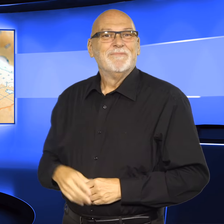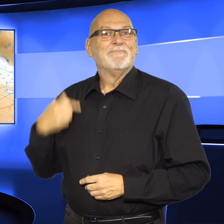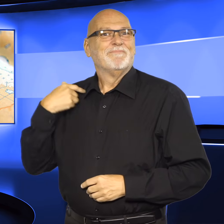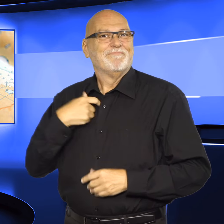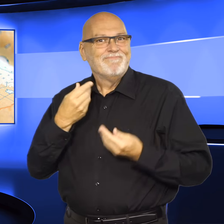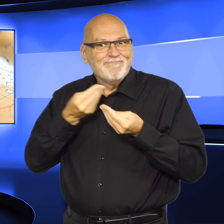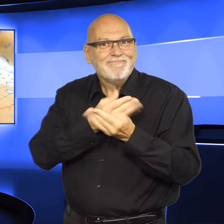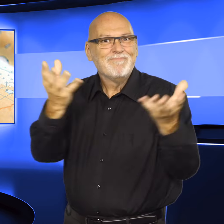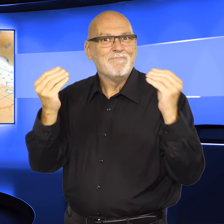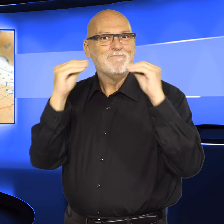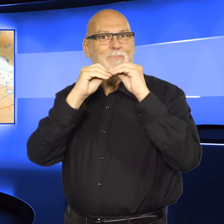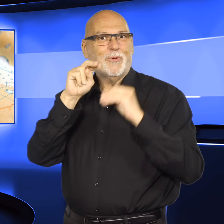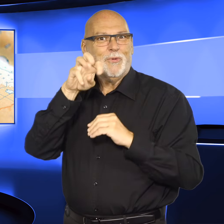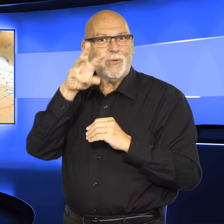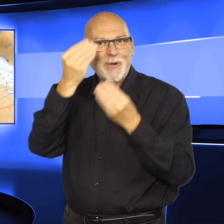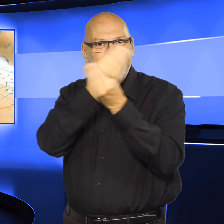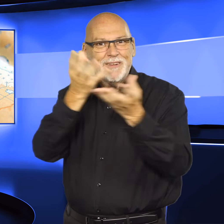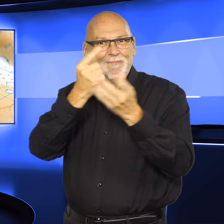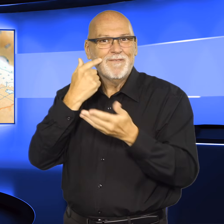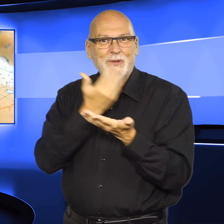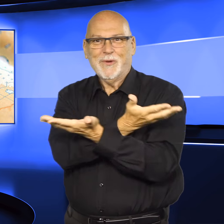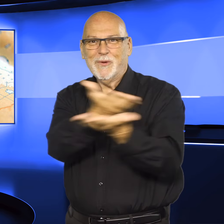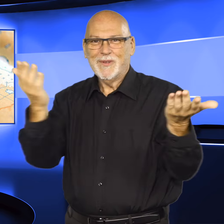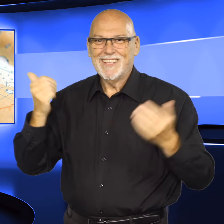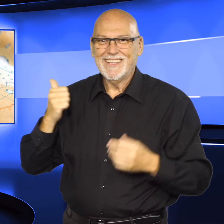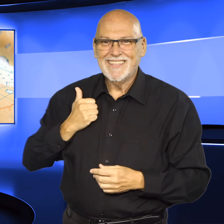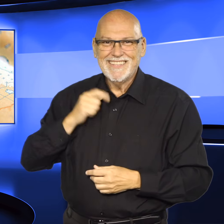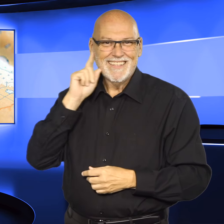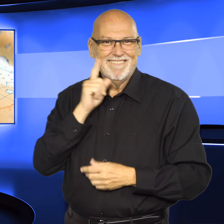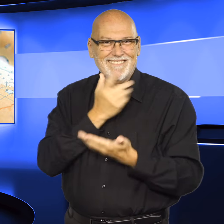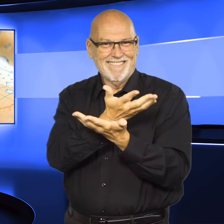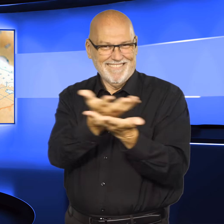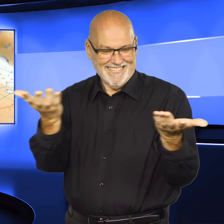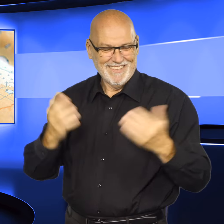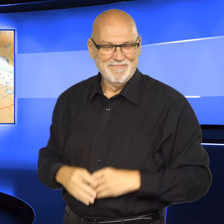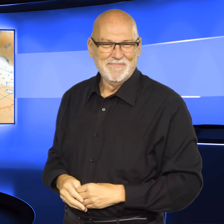Bringing alerts & news reports at intervals for all Deaf Canadians.